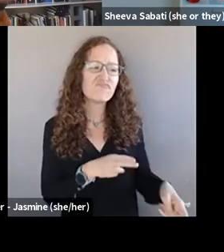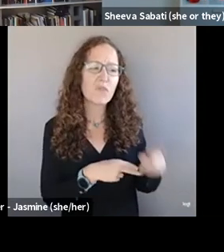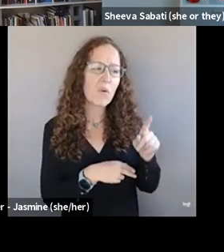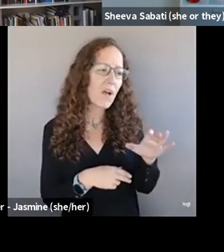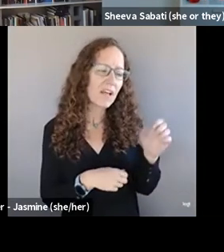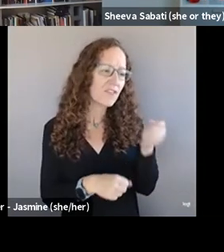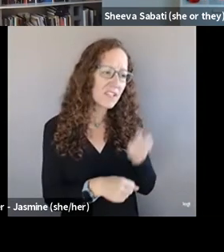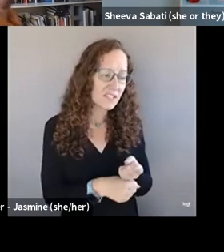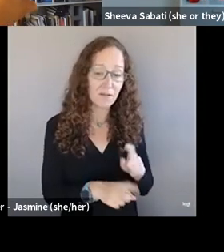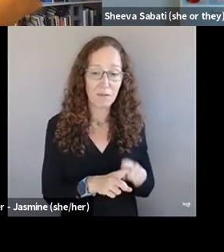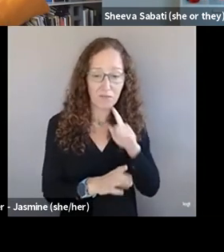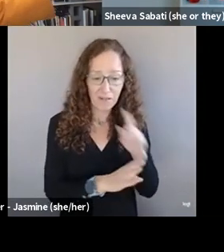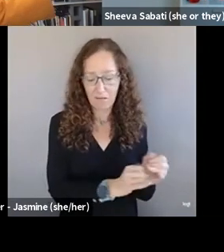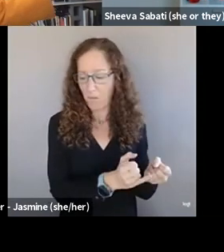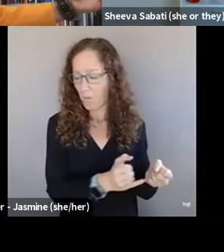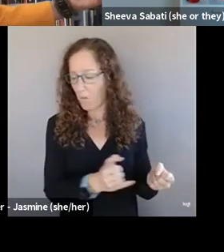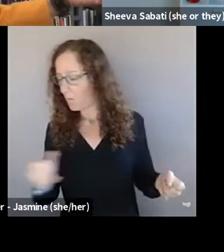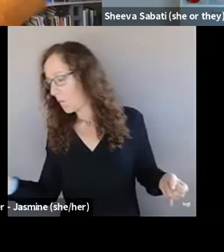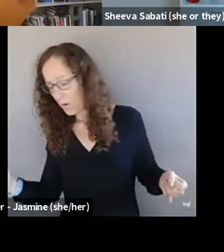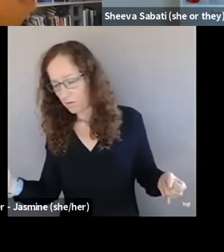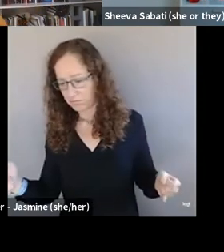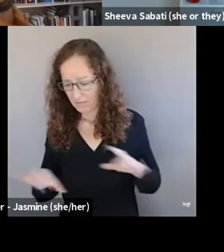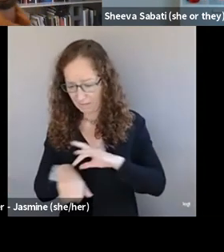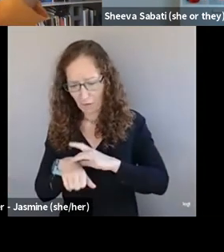we're talking about the scope of the Earth, the scope of